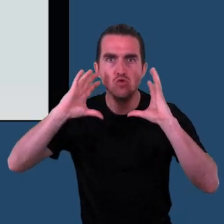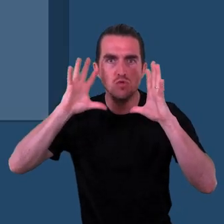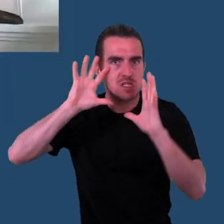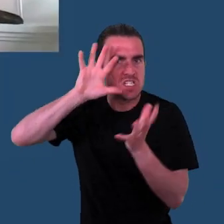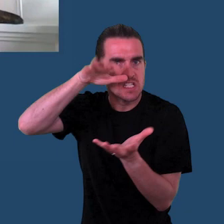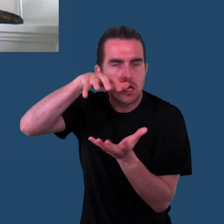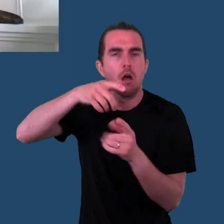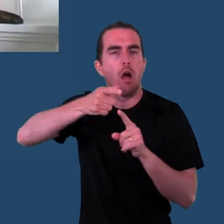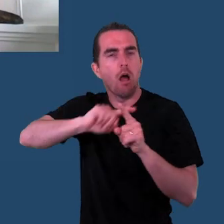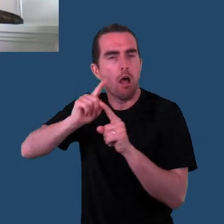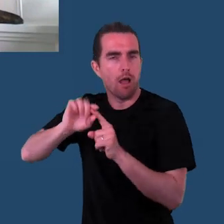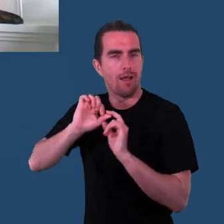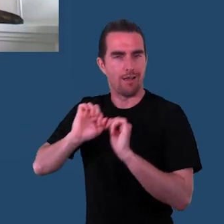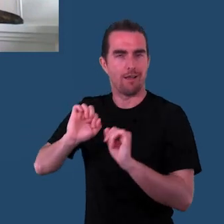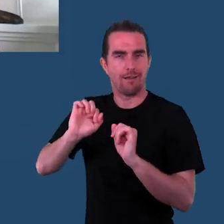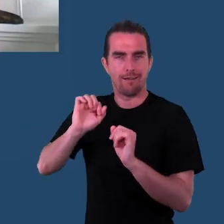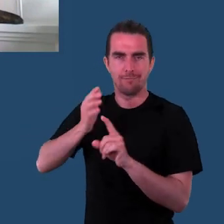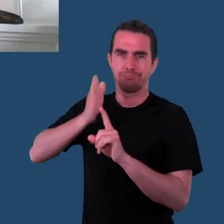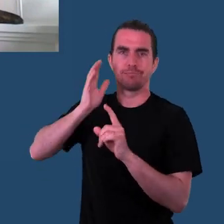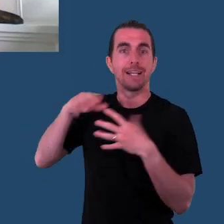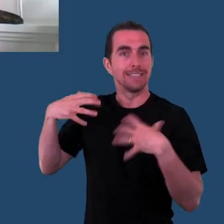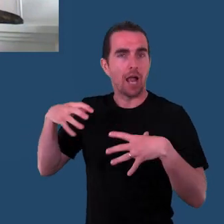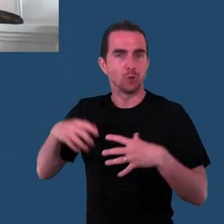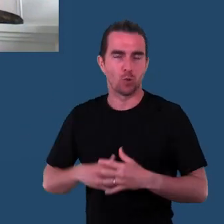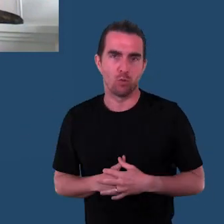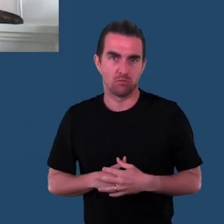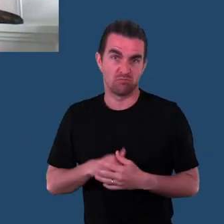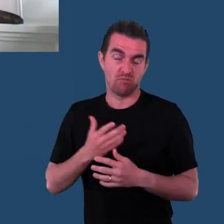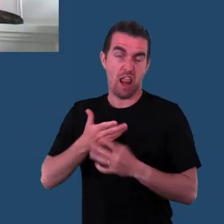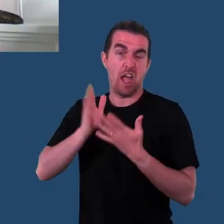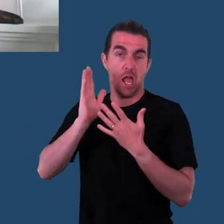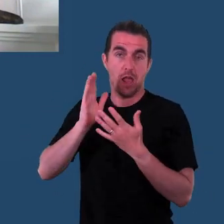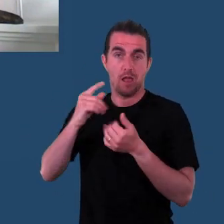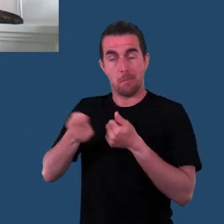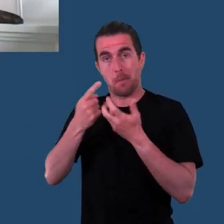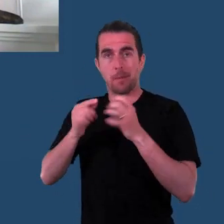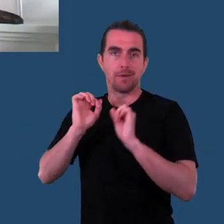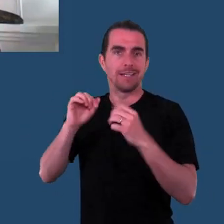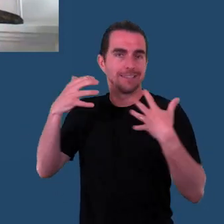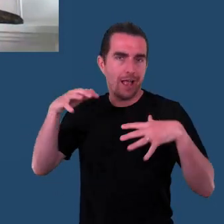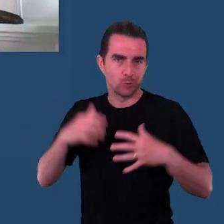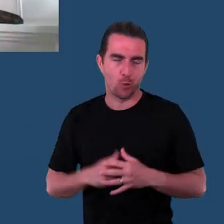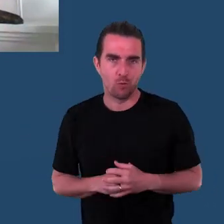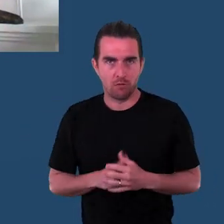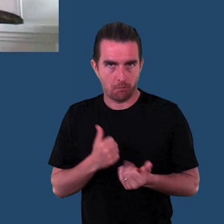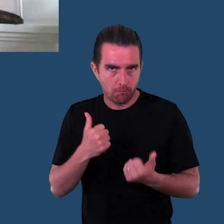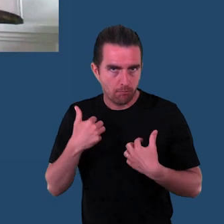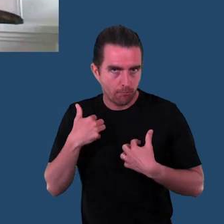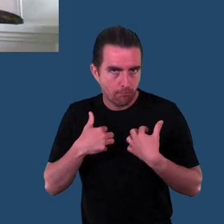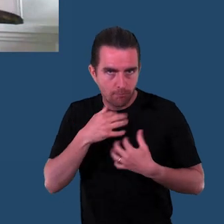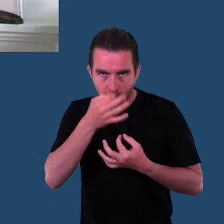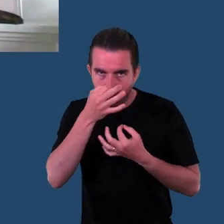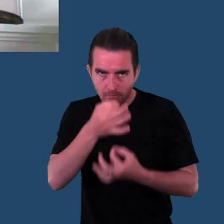as well as a number of other things, so. So, quite a few kind of key, defining features. That's fantastic.